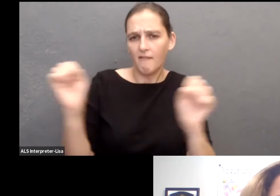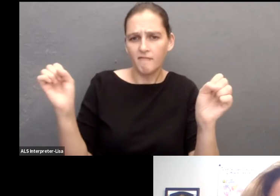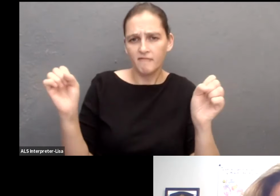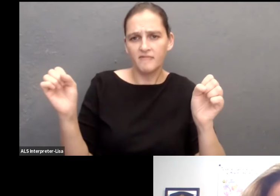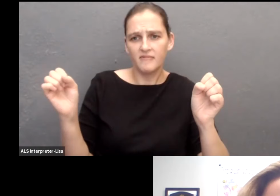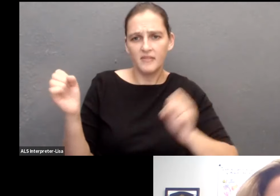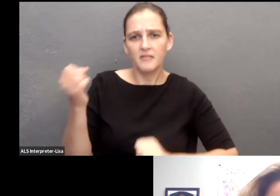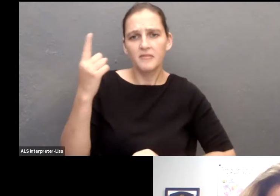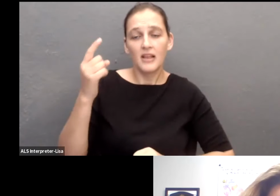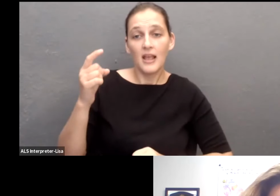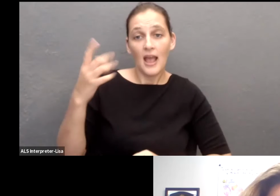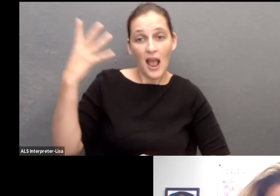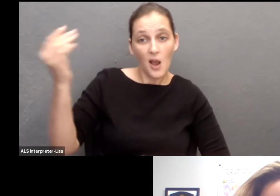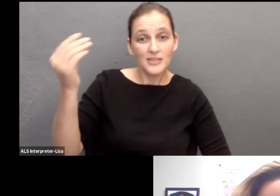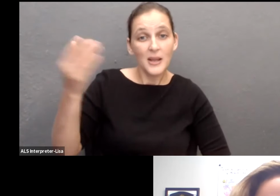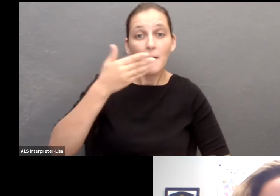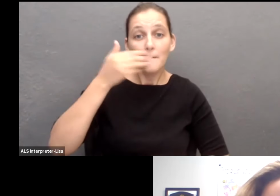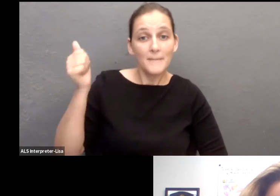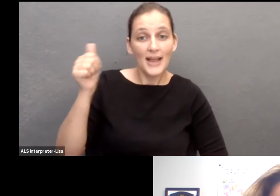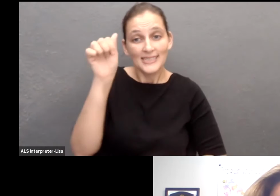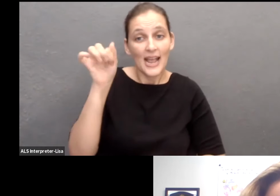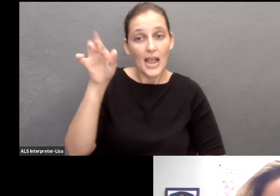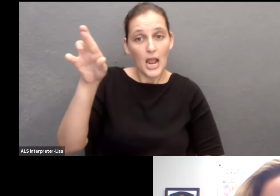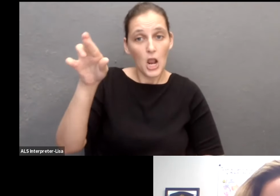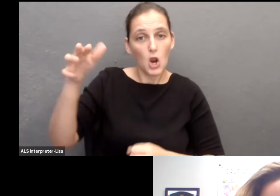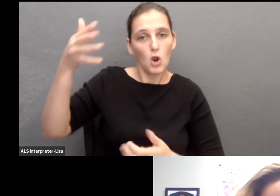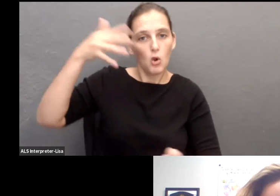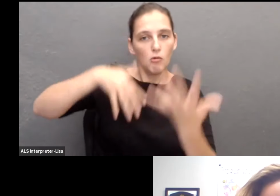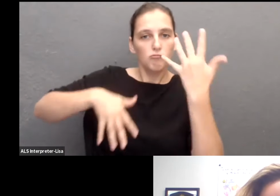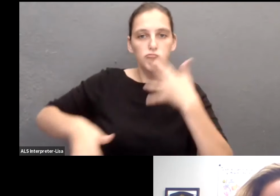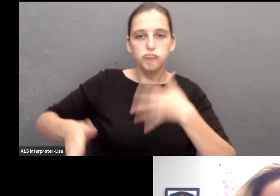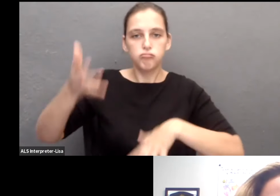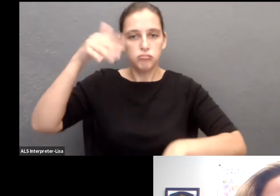air system, air exchange system that we have right. I don't know if you remember, but they